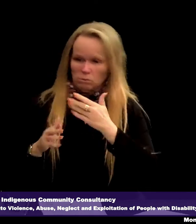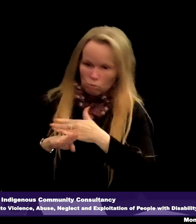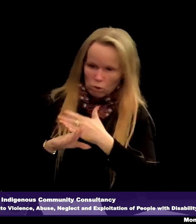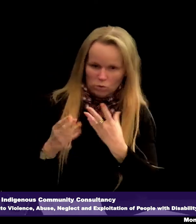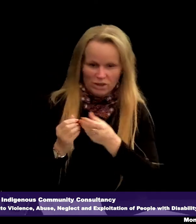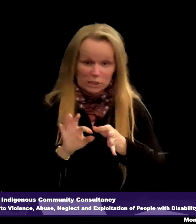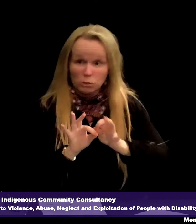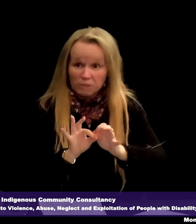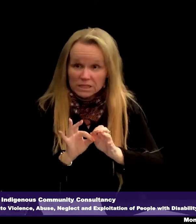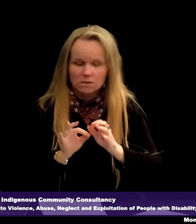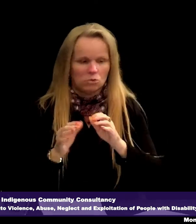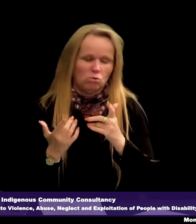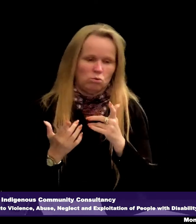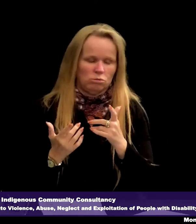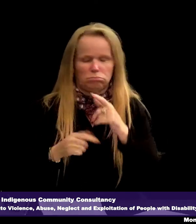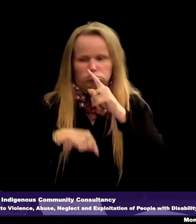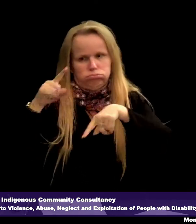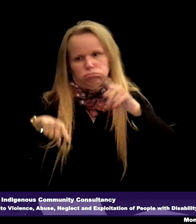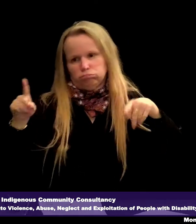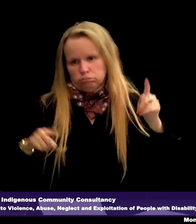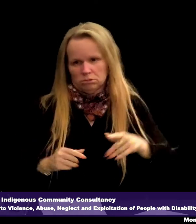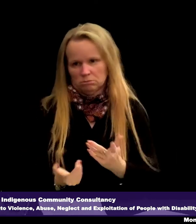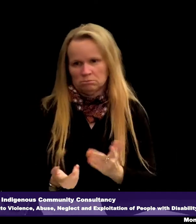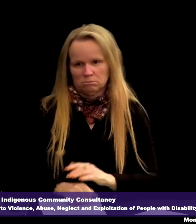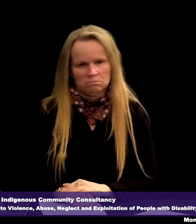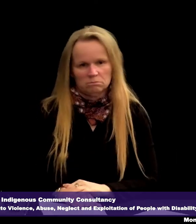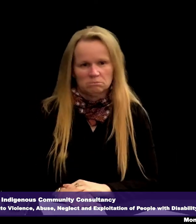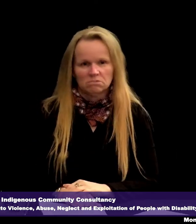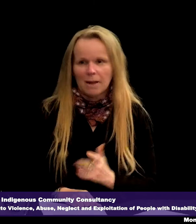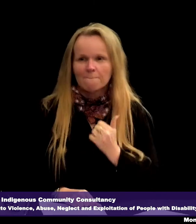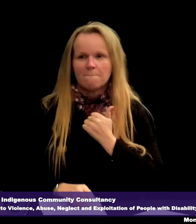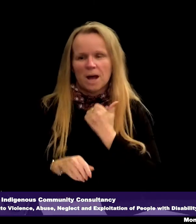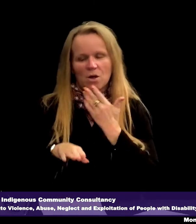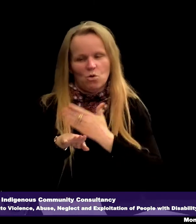currently are, or if they are working with interpreters. A whole range of services are the kinds of things that I do.